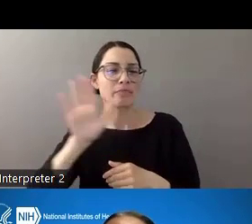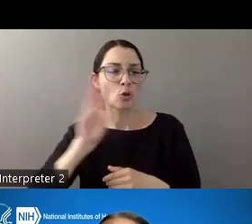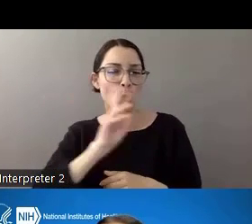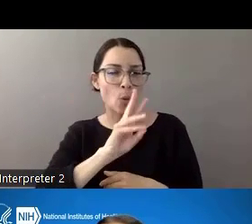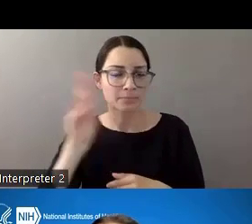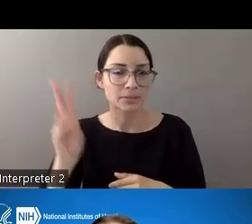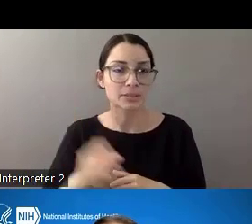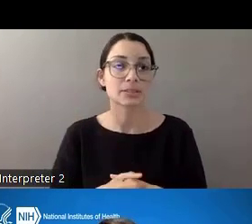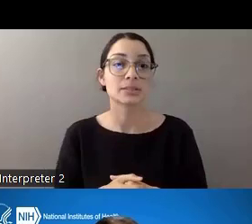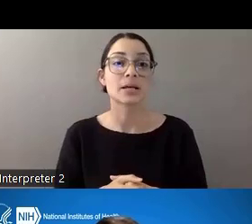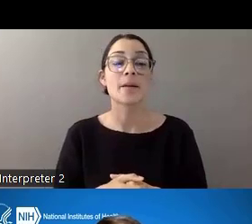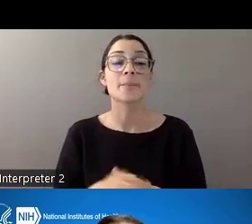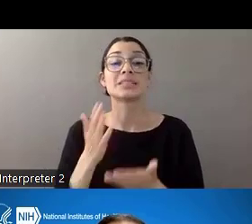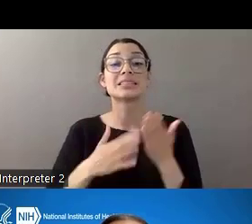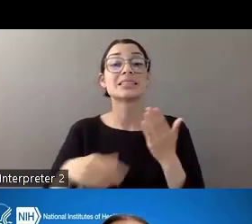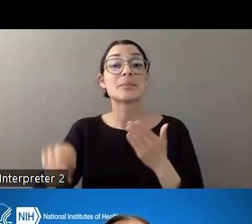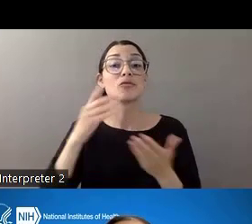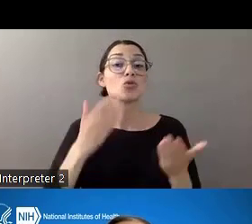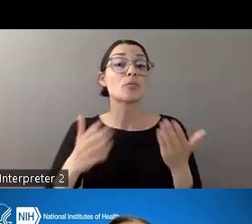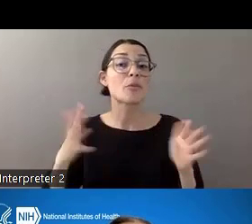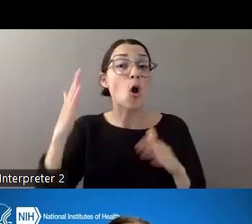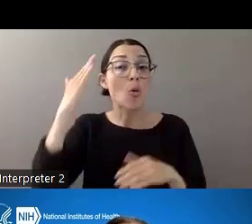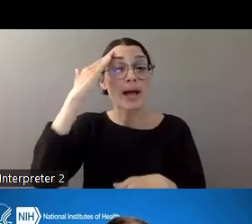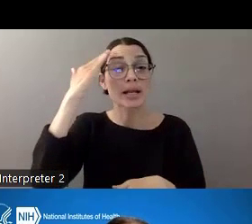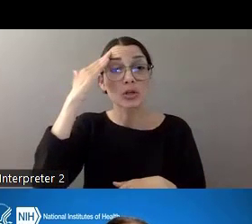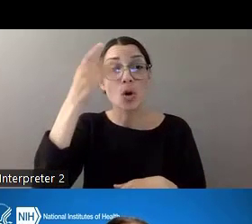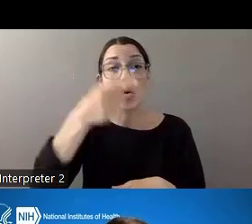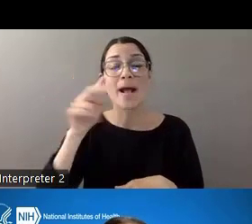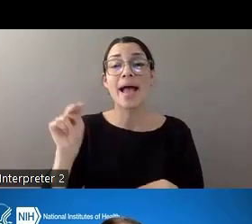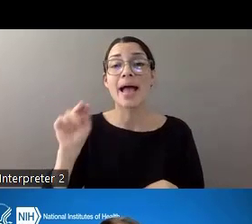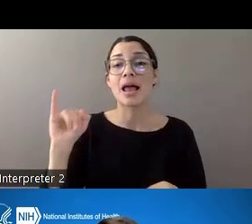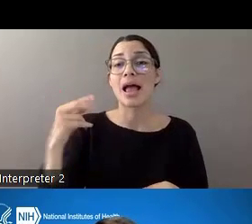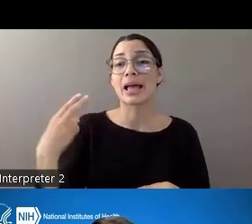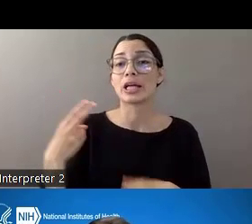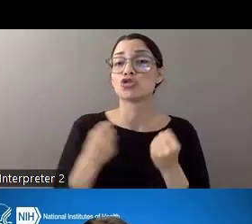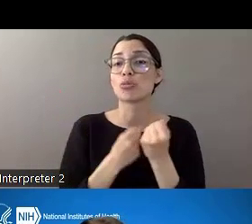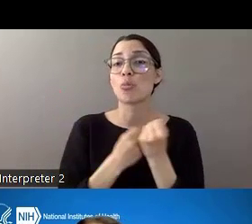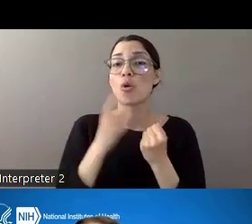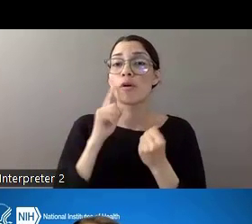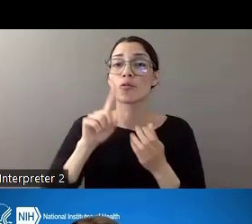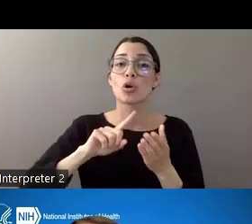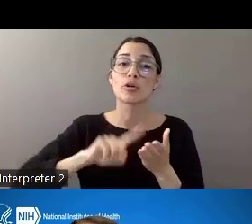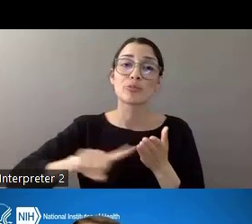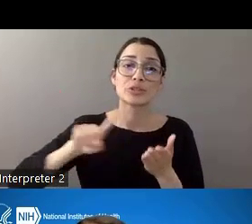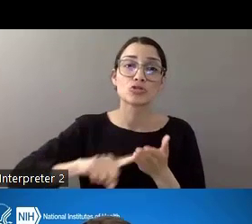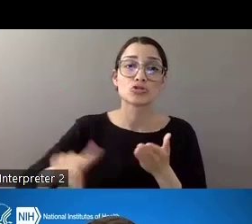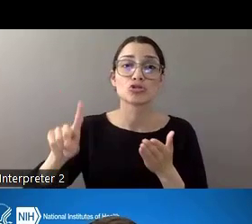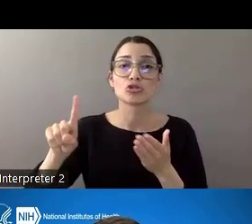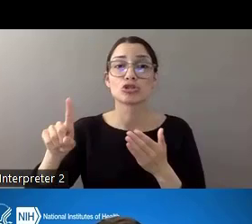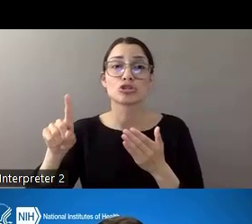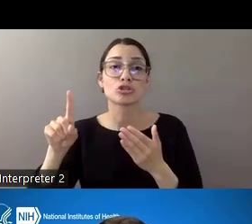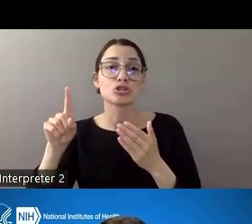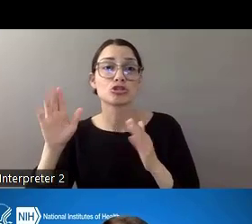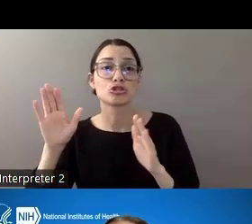Some of you may also be aware of the NIH Support for Research Excellence, or SuRE, or R16 program.